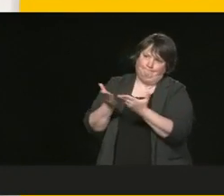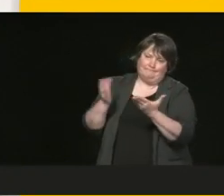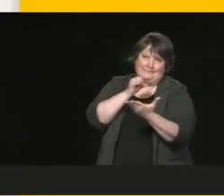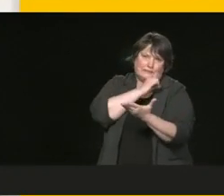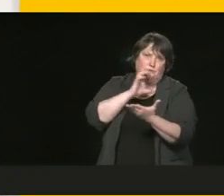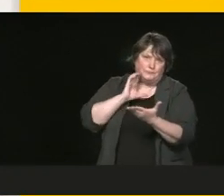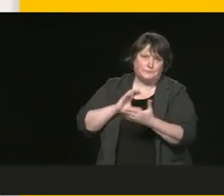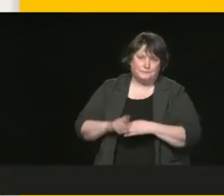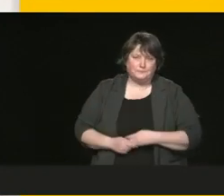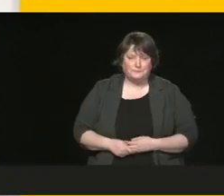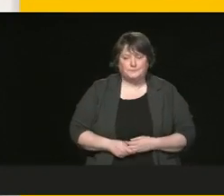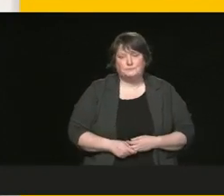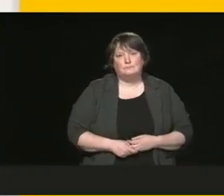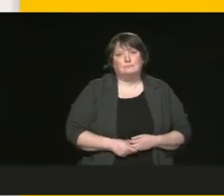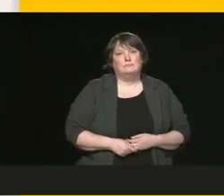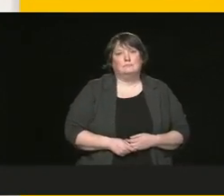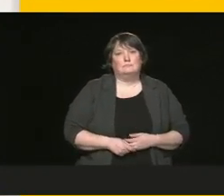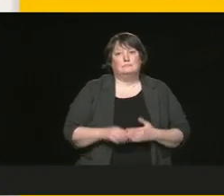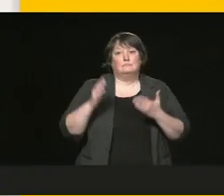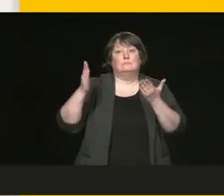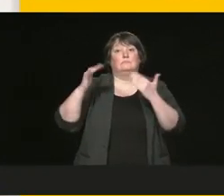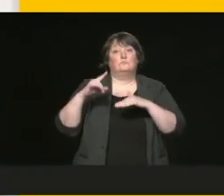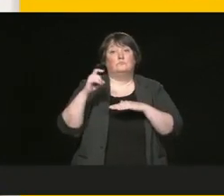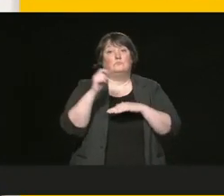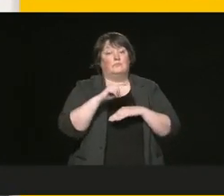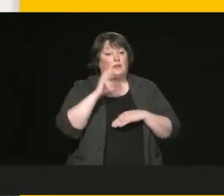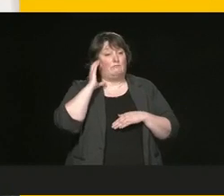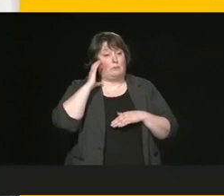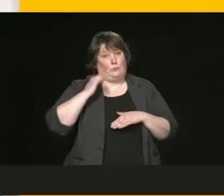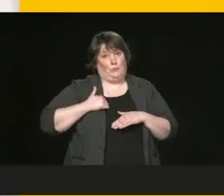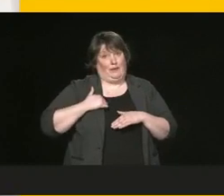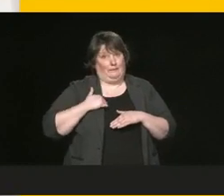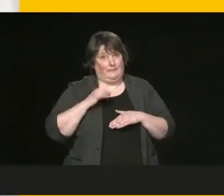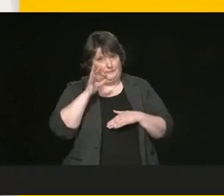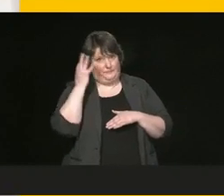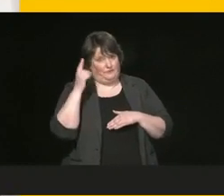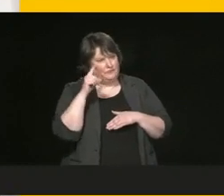OR GRANDCHILDREN. AND AS A SOCIETY, WE HAVE TO DO BETTER FOR THEM.